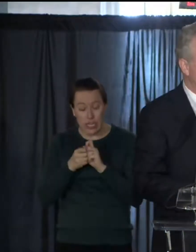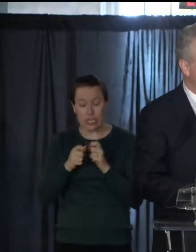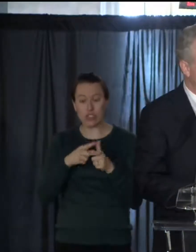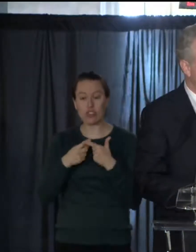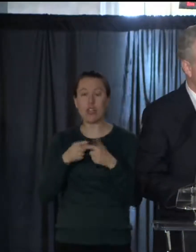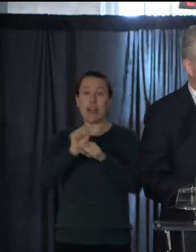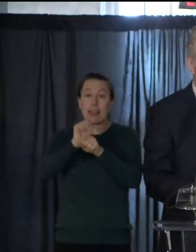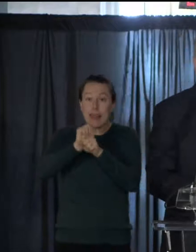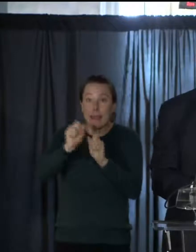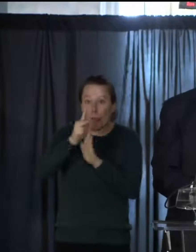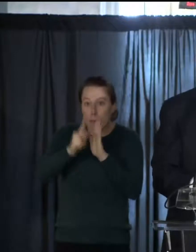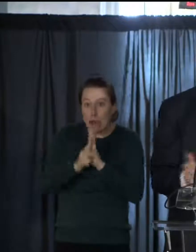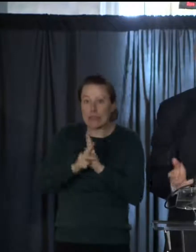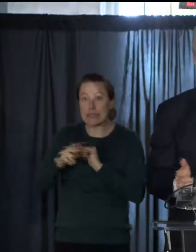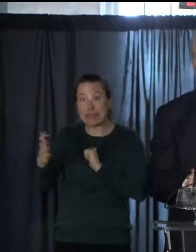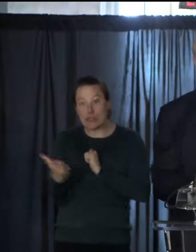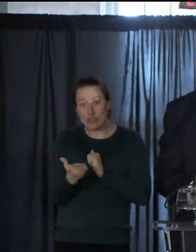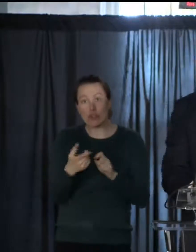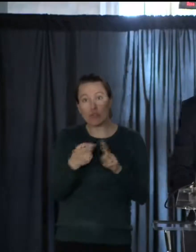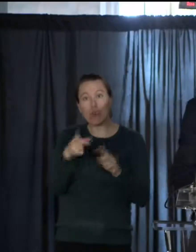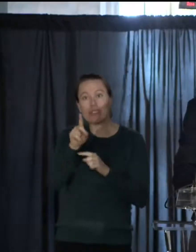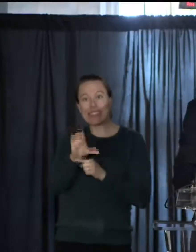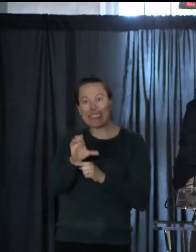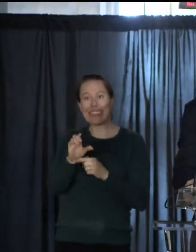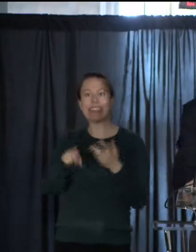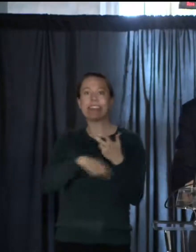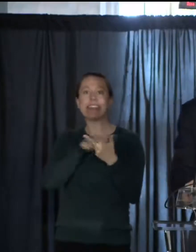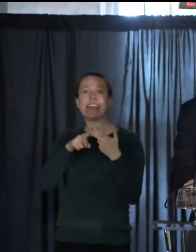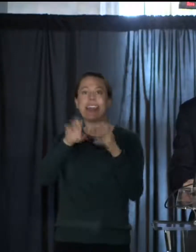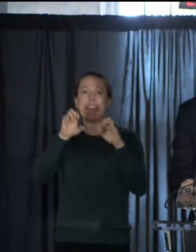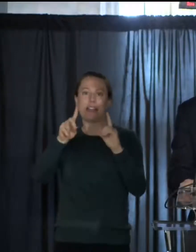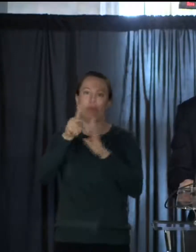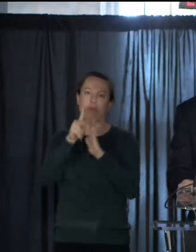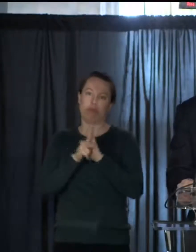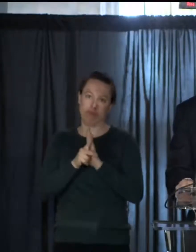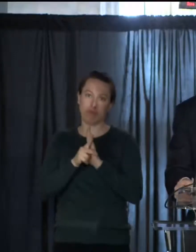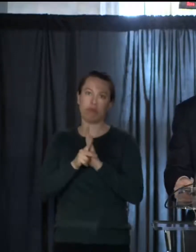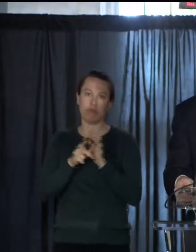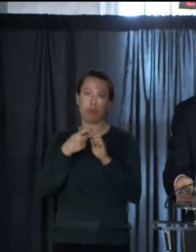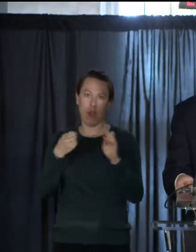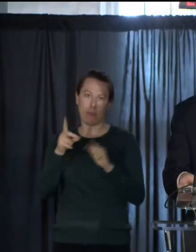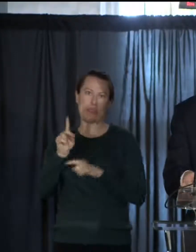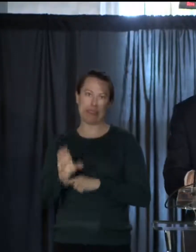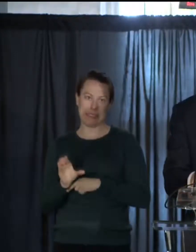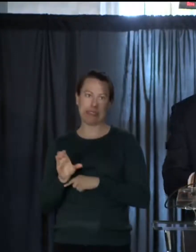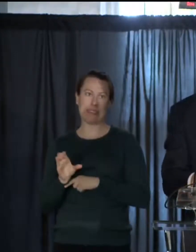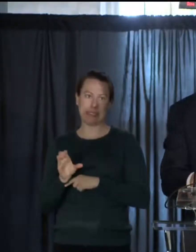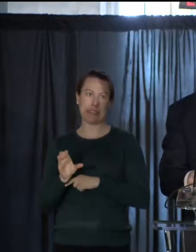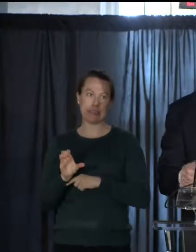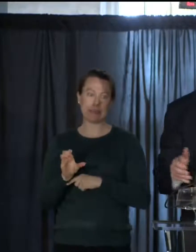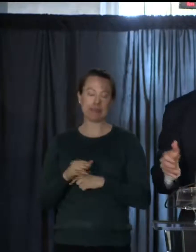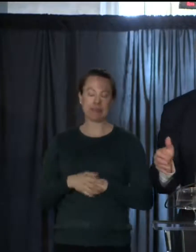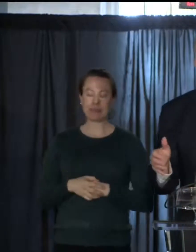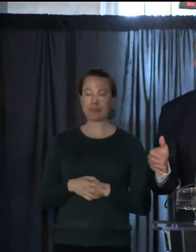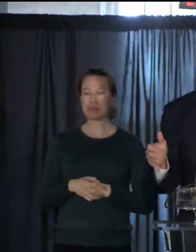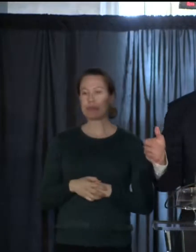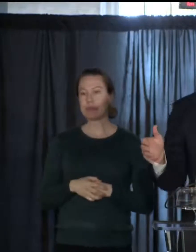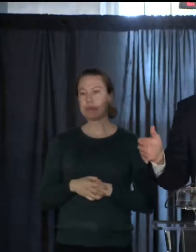INTRODUCED BY THE DISTRICT OF COLUMBIA AND EDUCATION POLICIES INTRODUCED BY THE DISTRICT OF COLUMBIA.